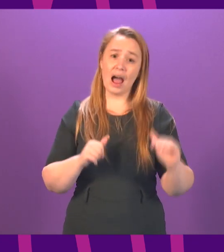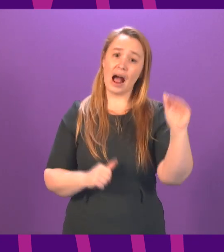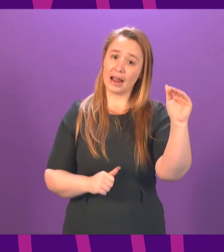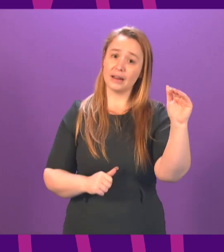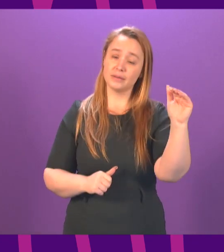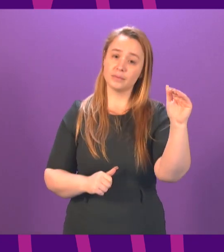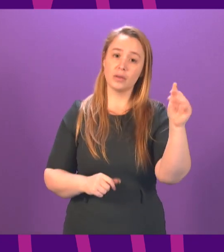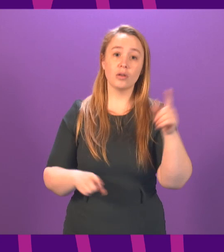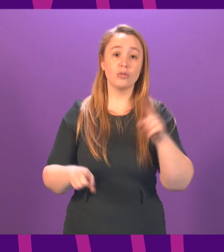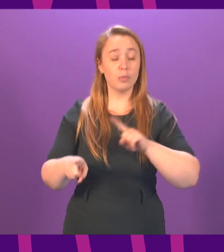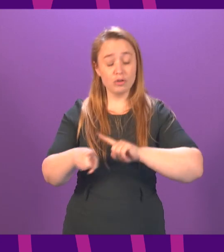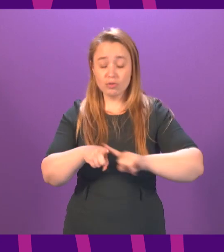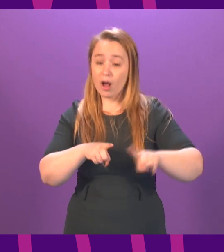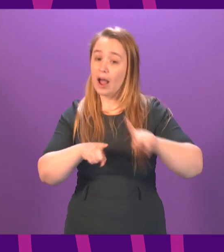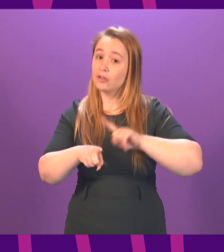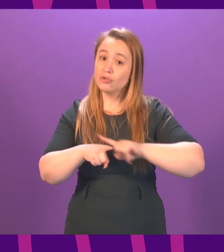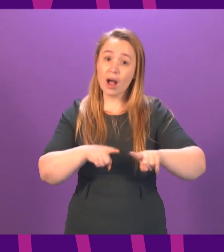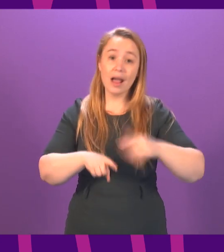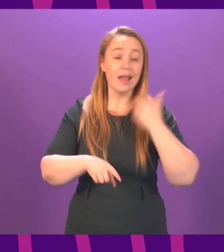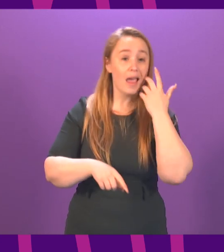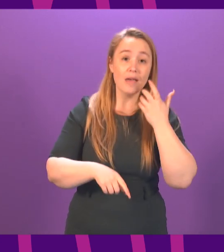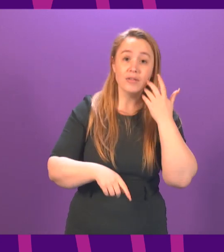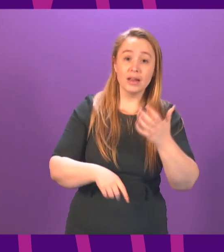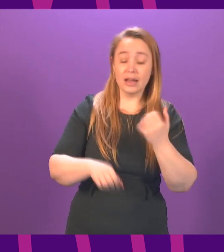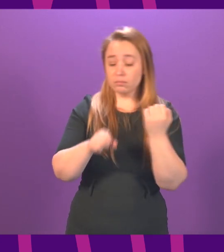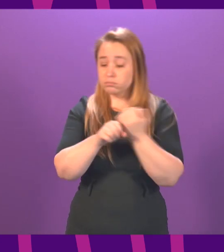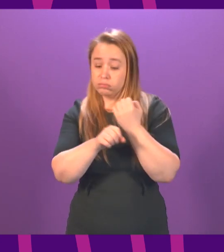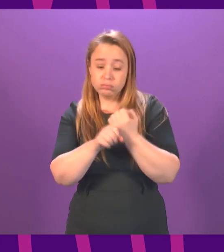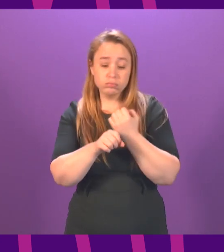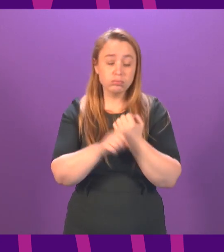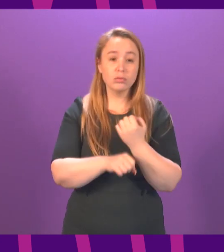We try to do everything every day, but nobody can look at those figures and conclude that,